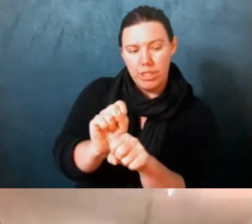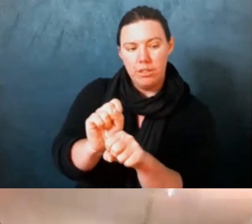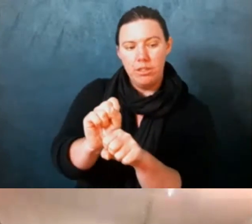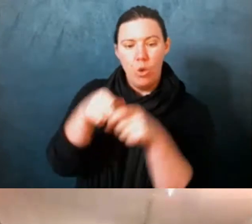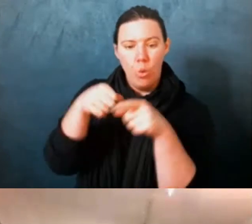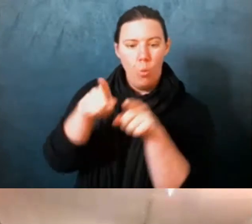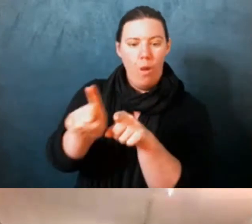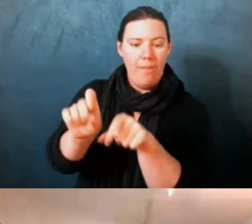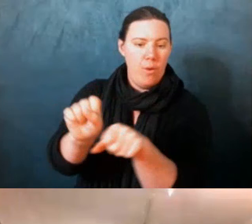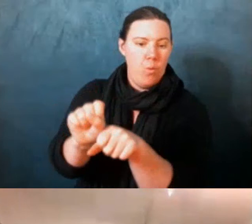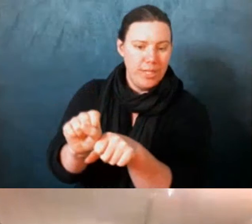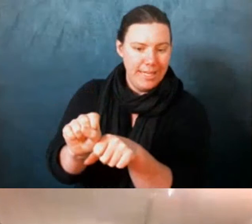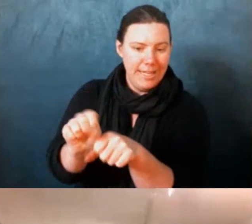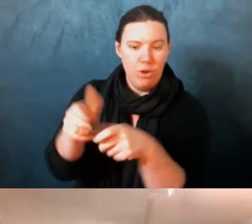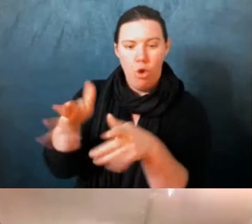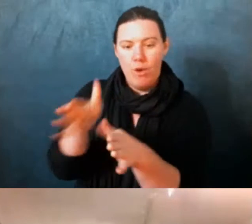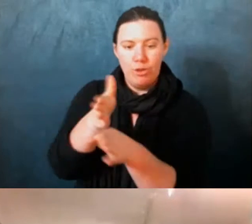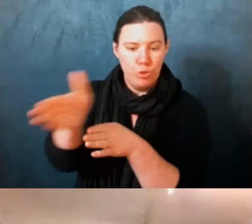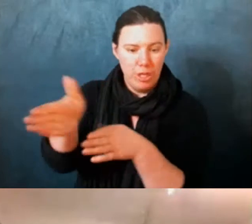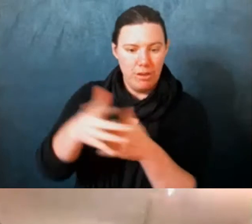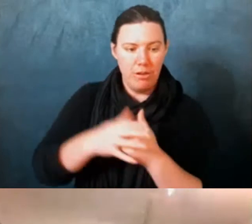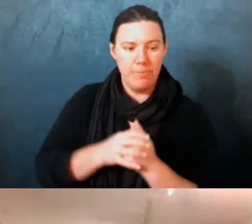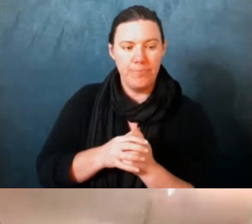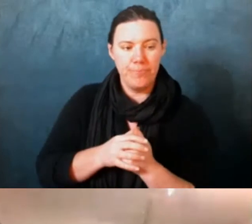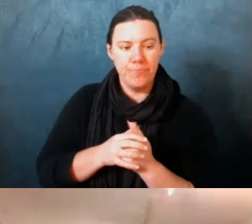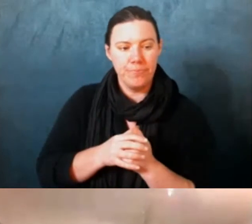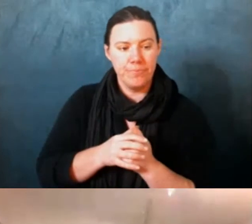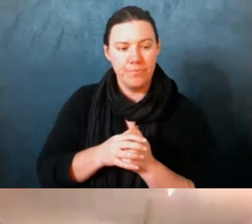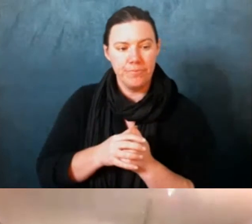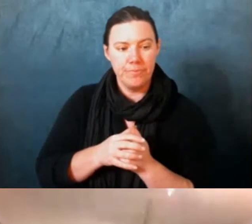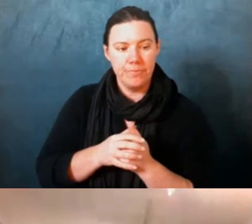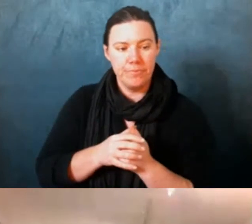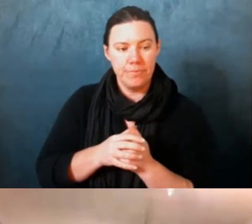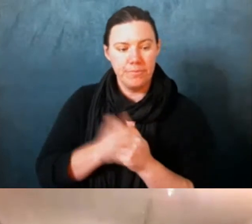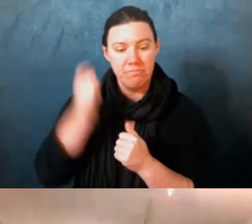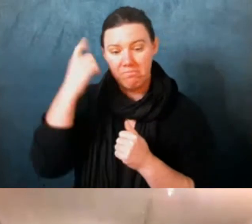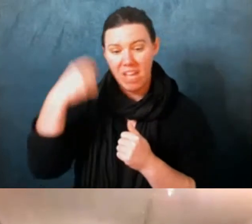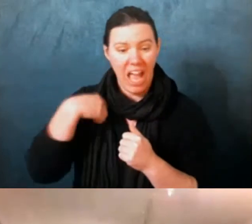while they're in the middle of very hard work. And it's not that I think we shouldn't do that,